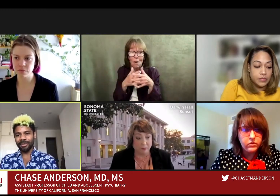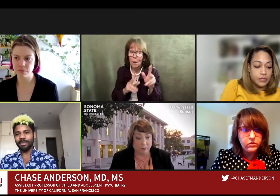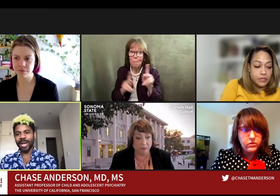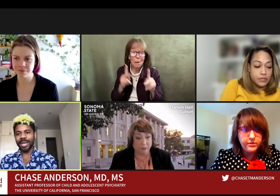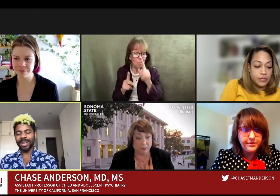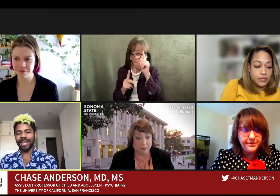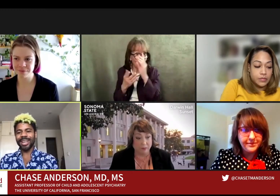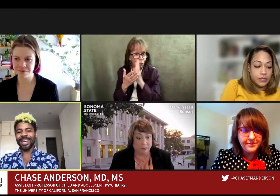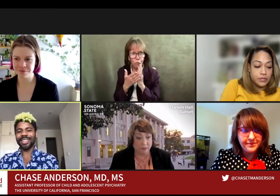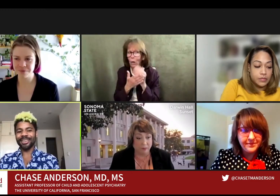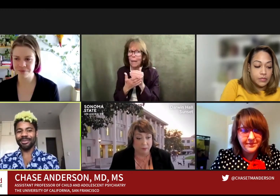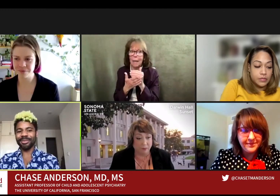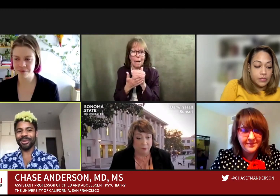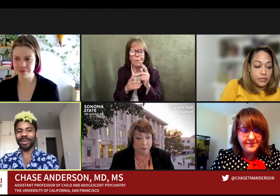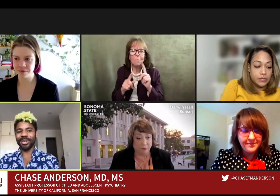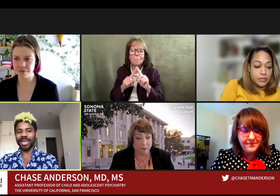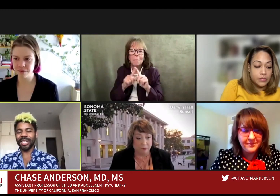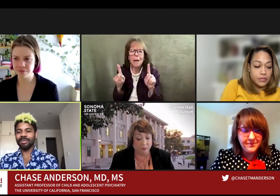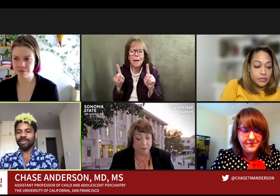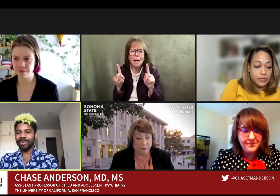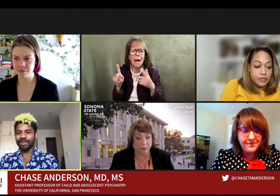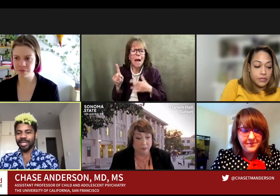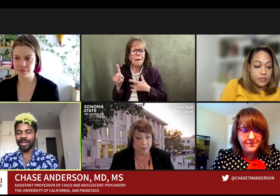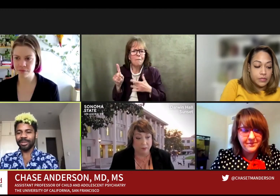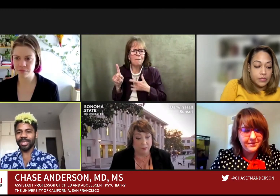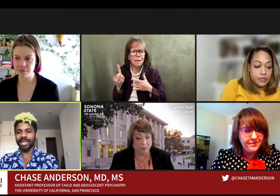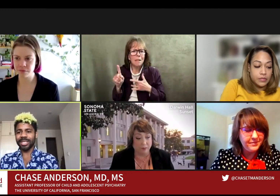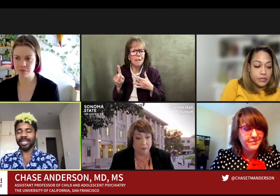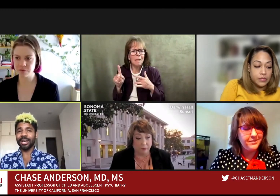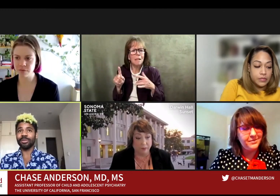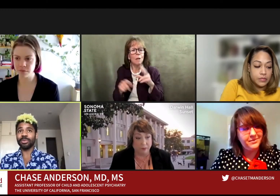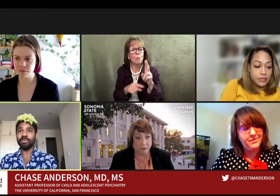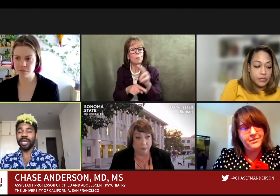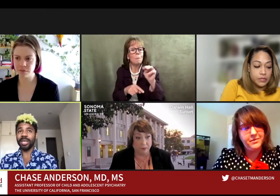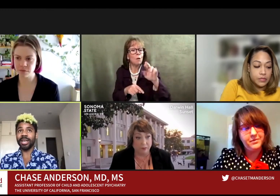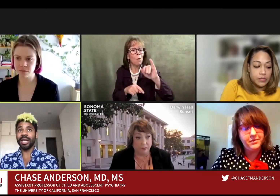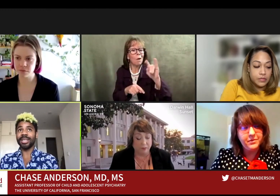But I think overall, using minoritized has helped me as a minoritized